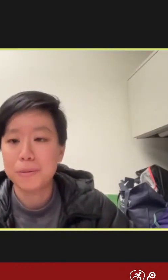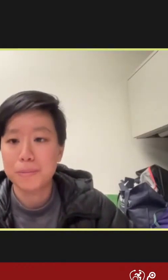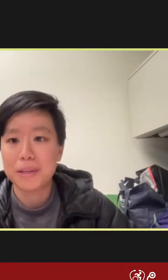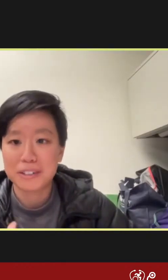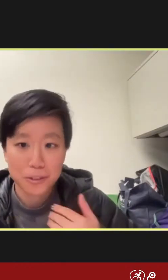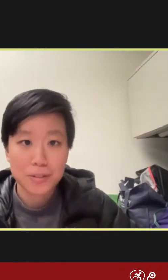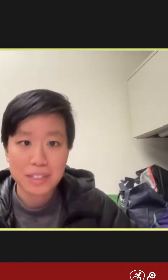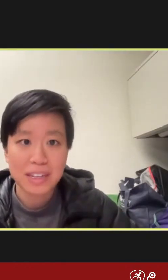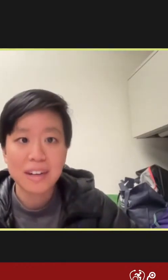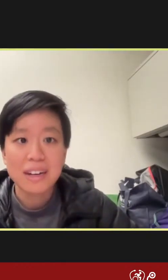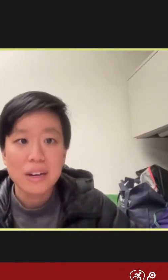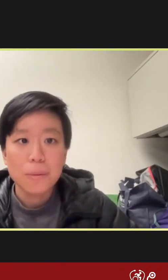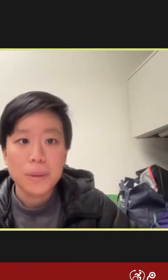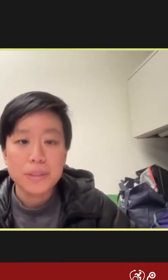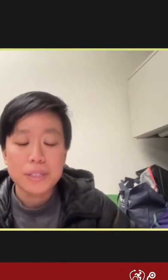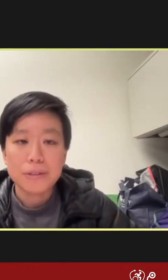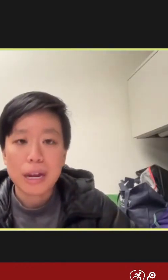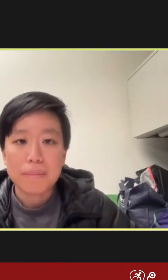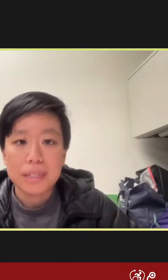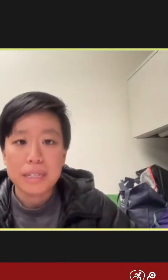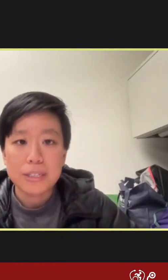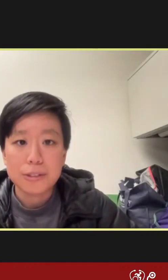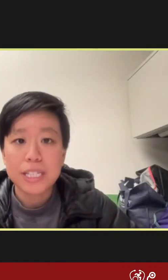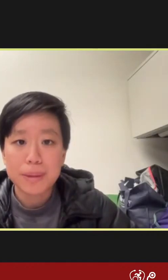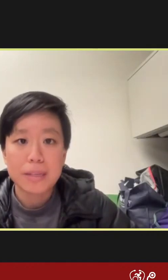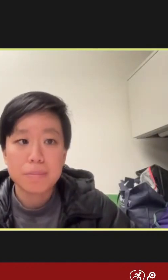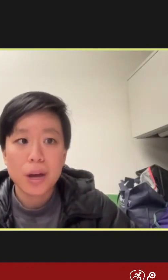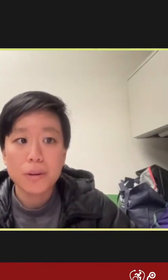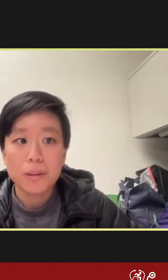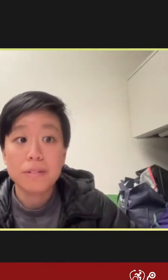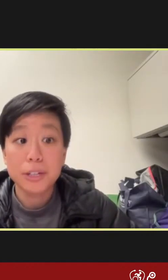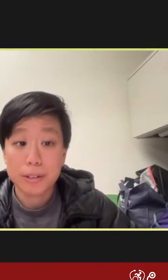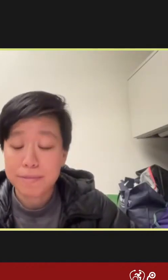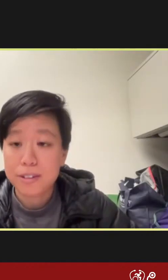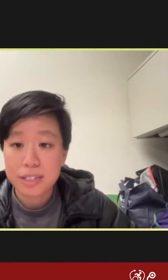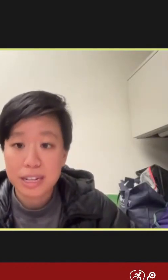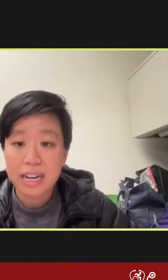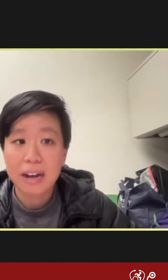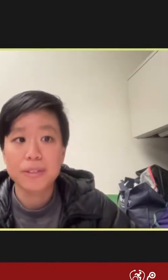We'll describe the strength phase model of neurodiversity and how this is used